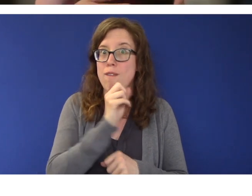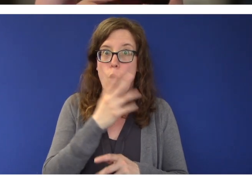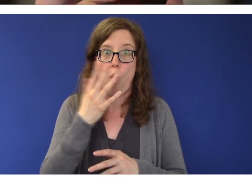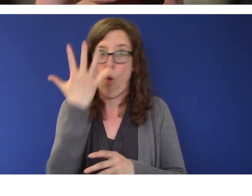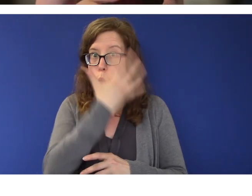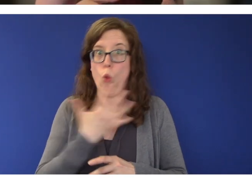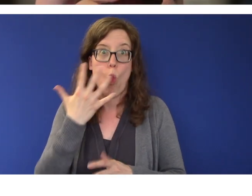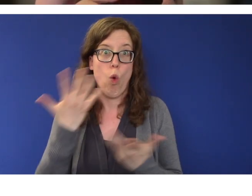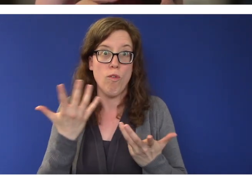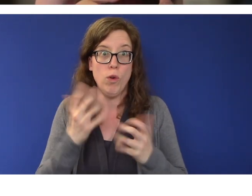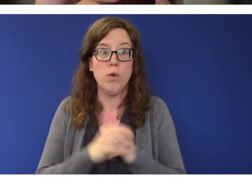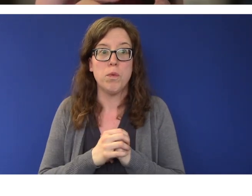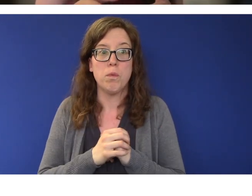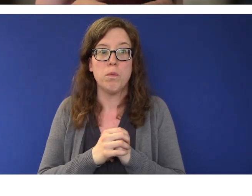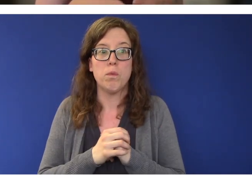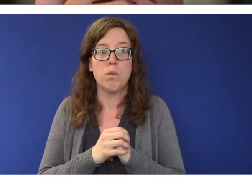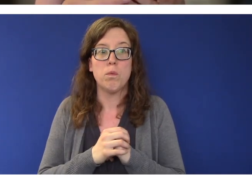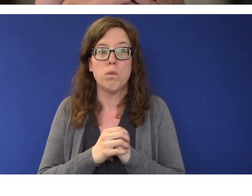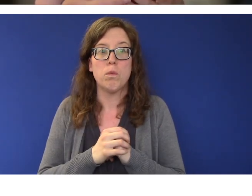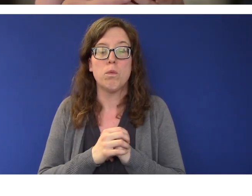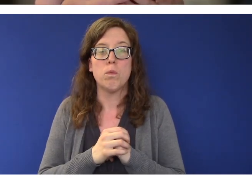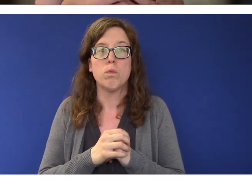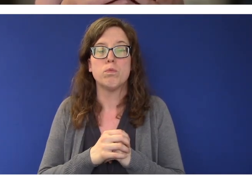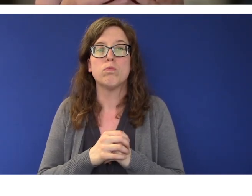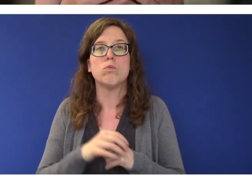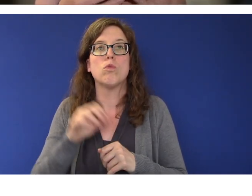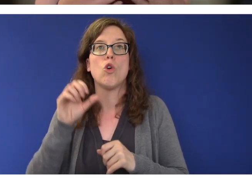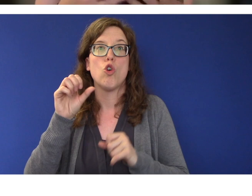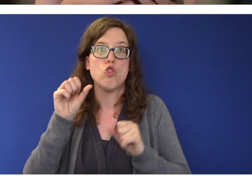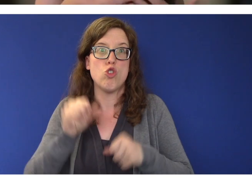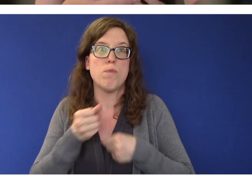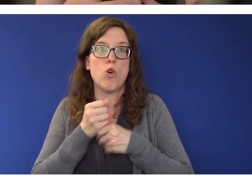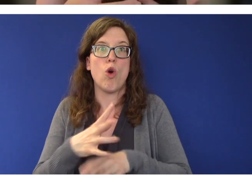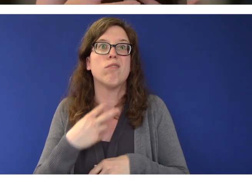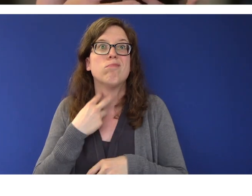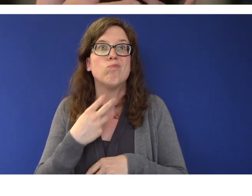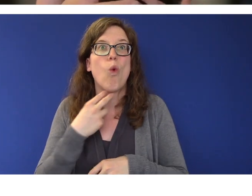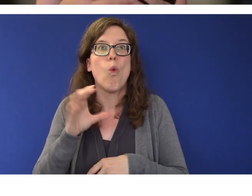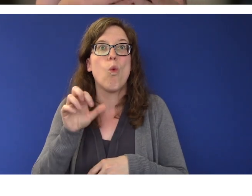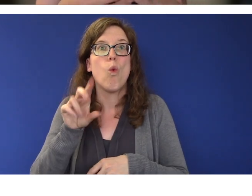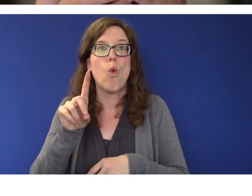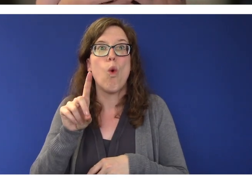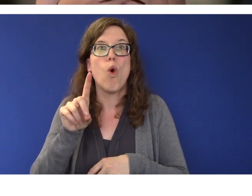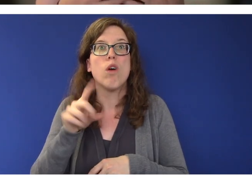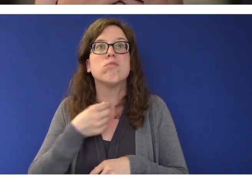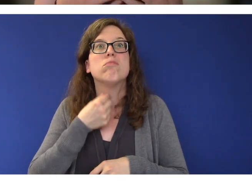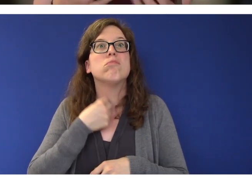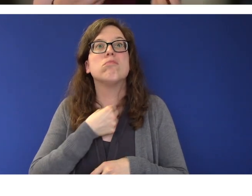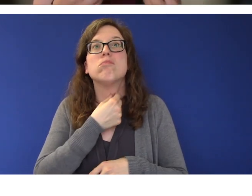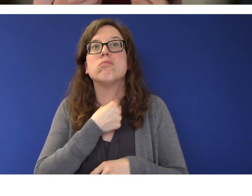individuals with CHARGE, they can cause vocal cords to be paralyzed. And so, if the vocal cords